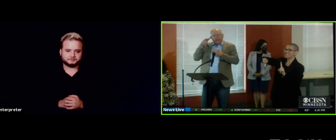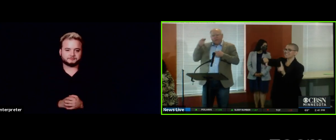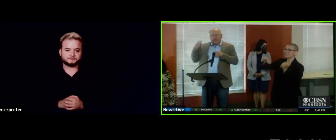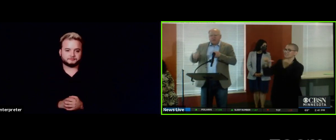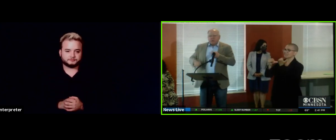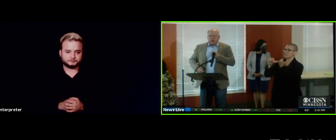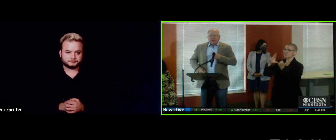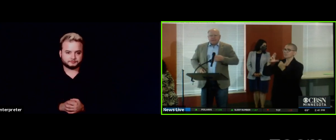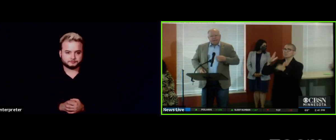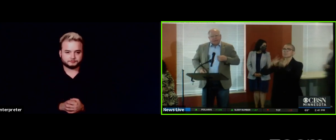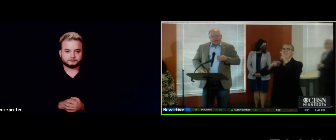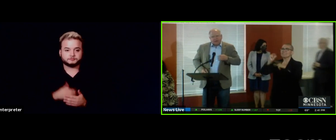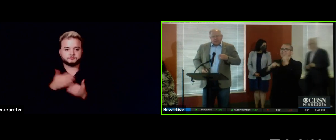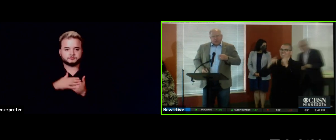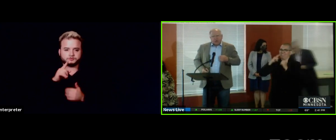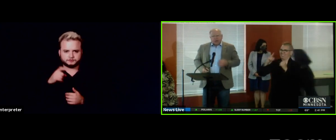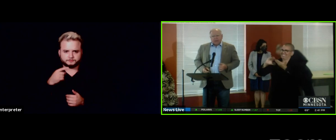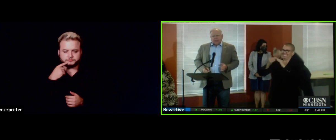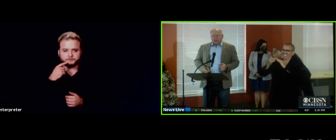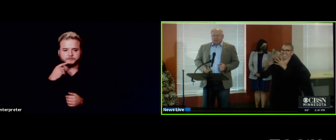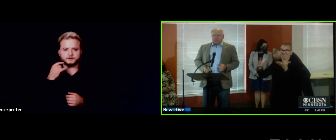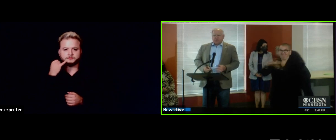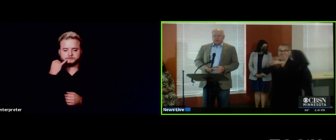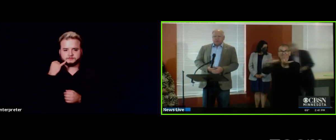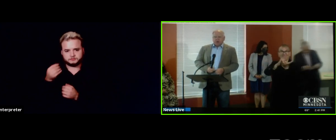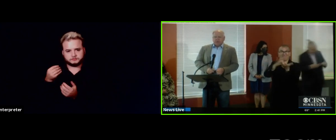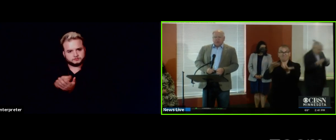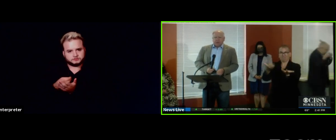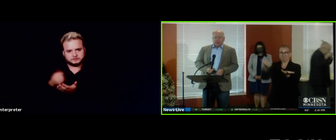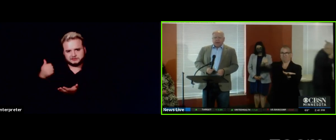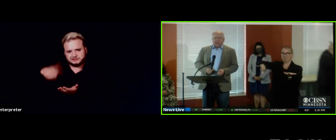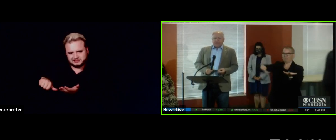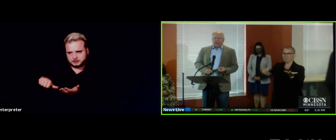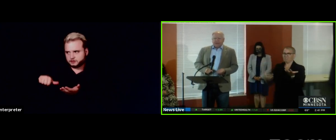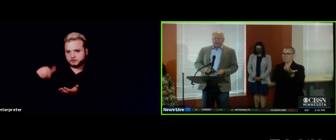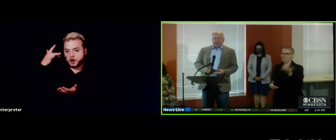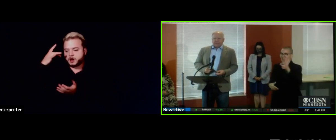fire was denied, what will you do?”] Governor Walz: Disappointing but it's not that unusual the situations where, if you will, a man-made disaster. Some have been